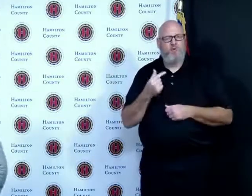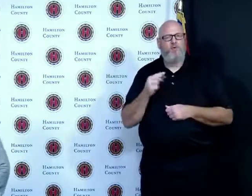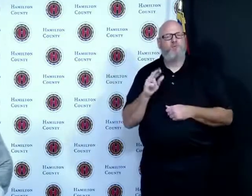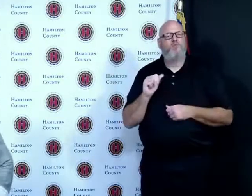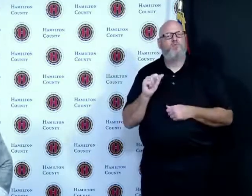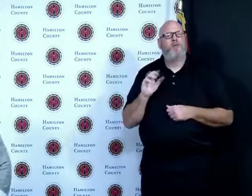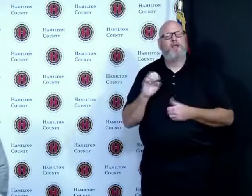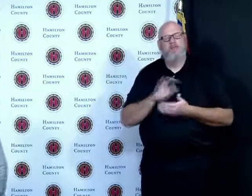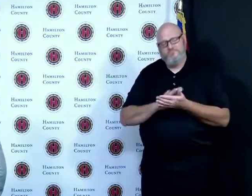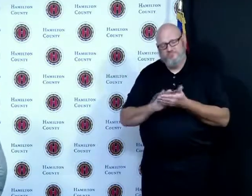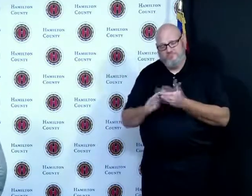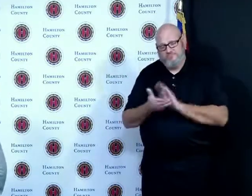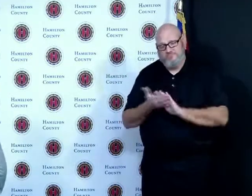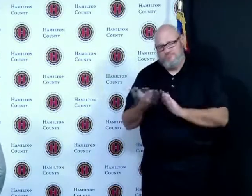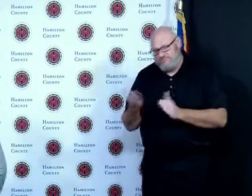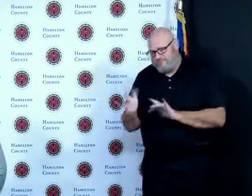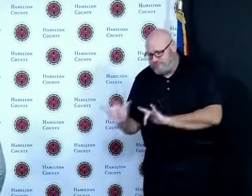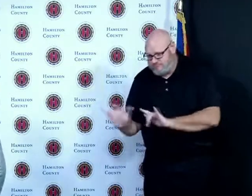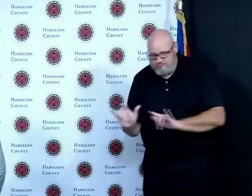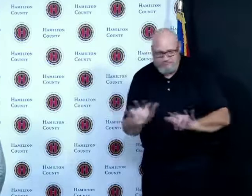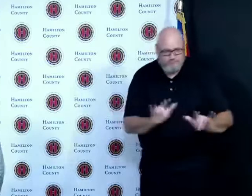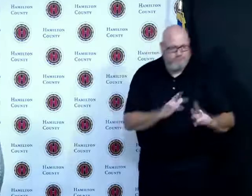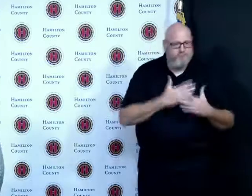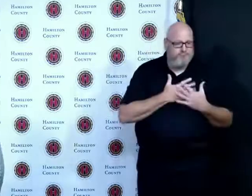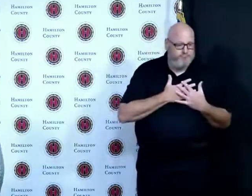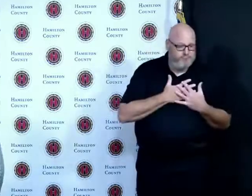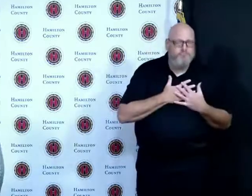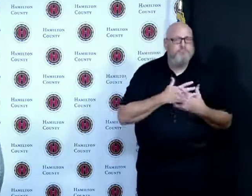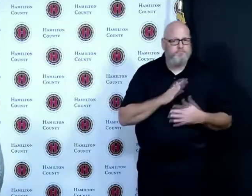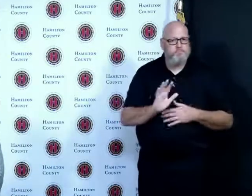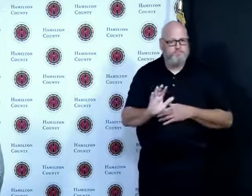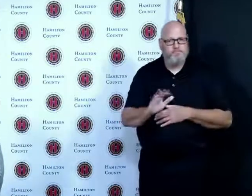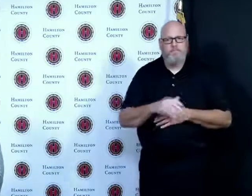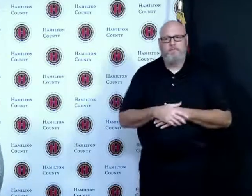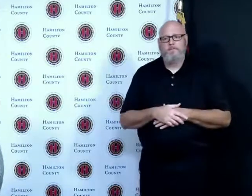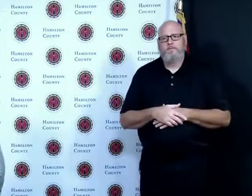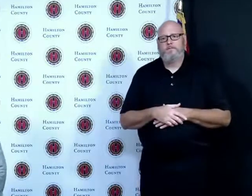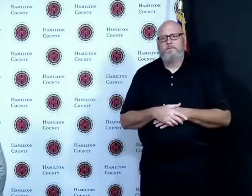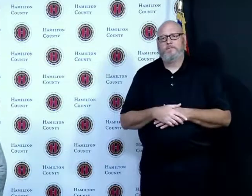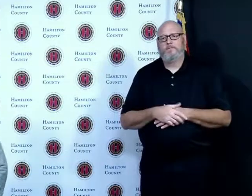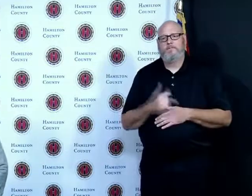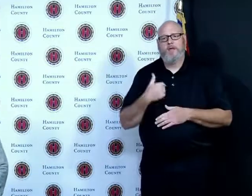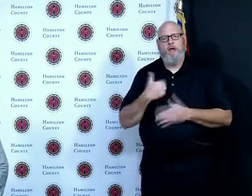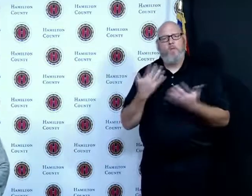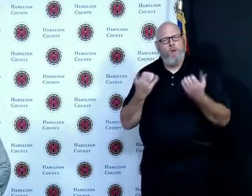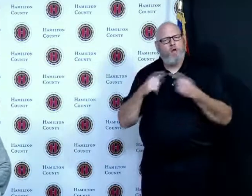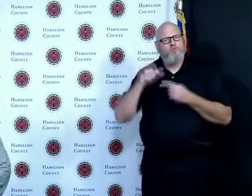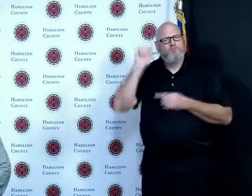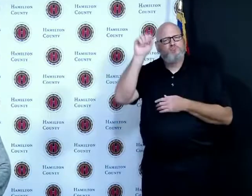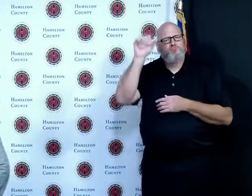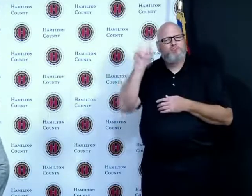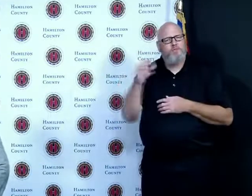you about a couple of things I happen to be a part of the Governor's vaccine work group